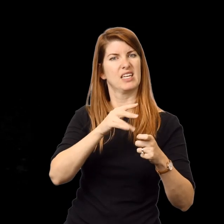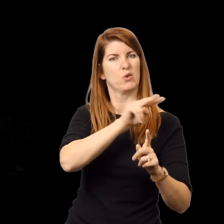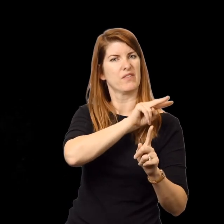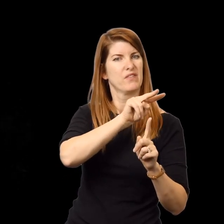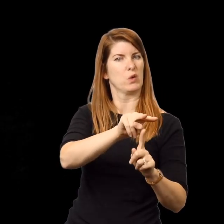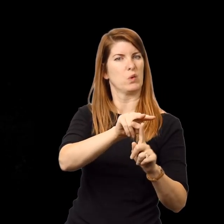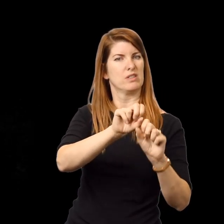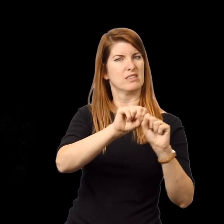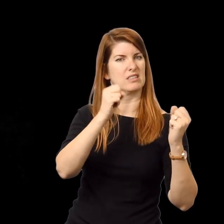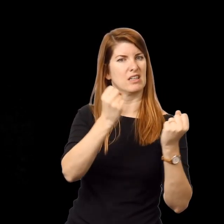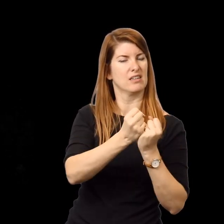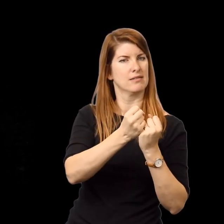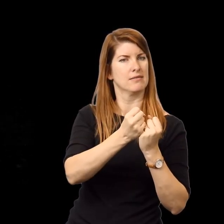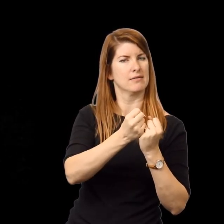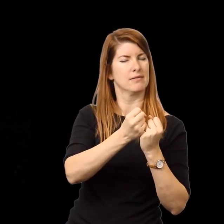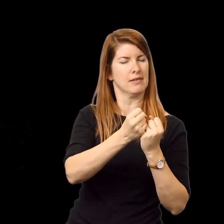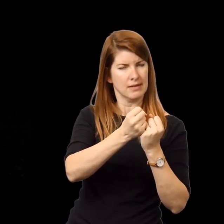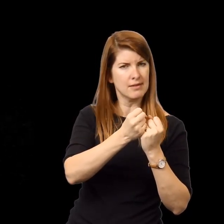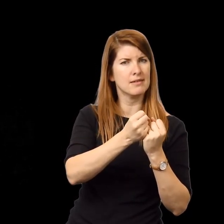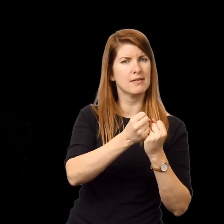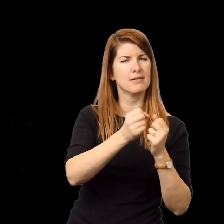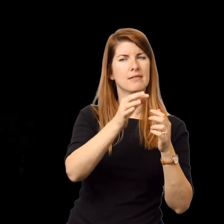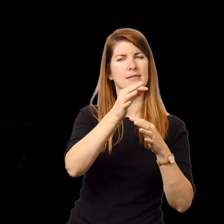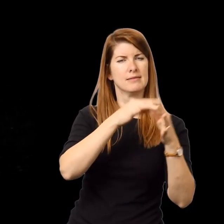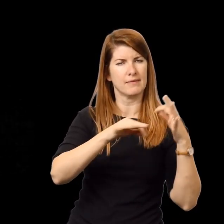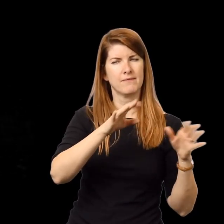in the society as opposed to a brain model.